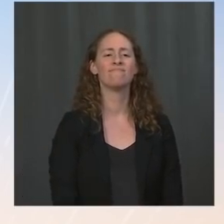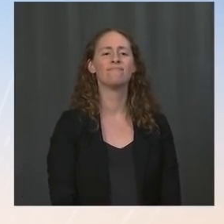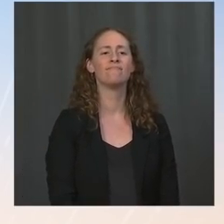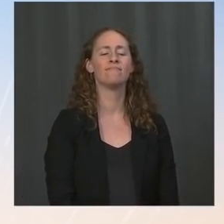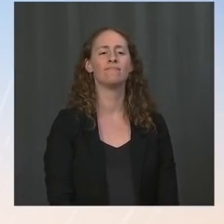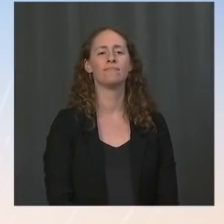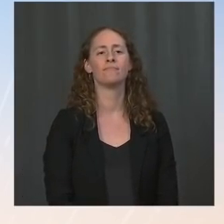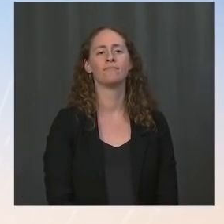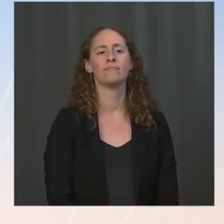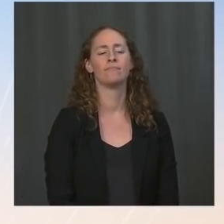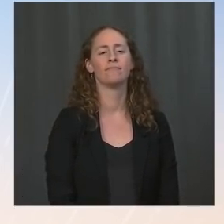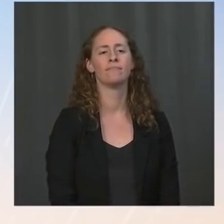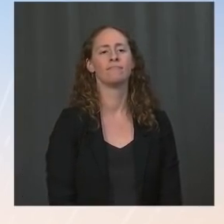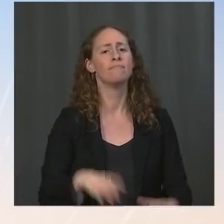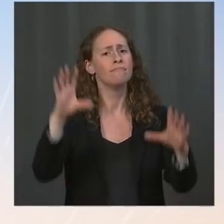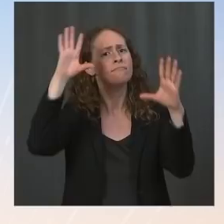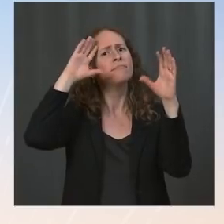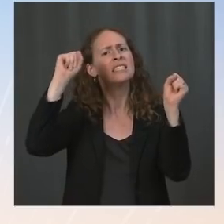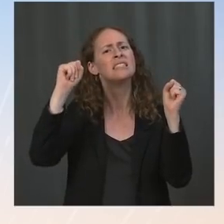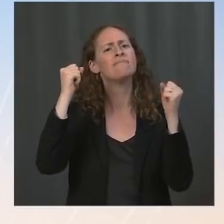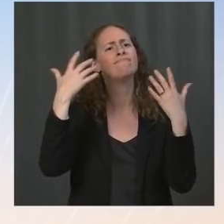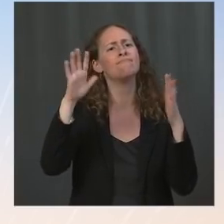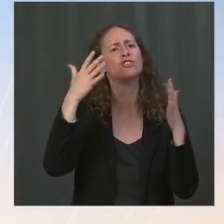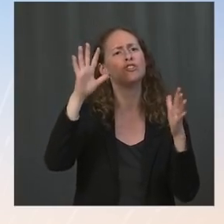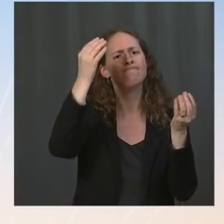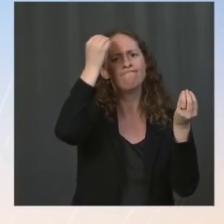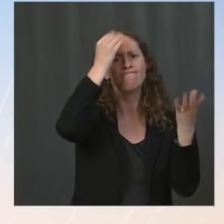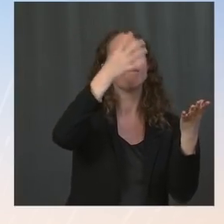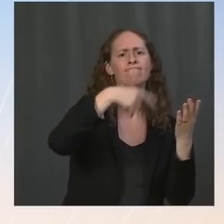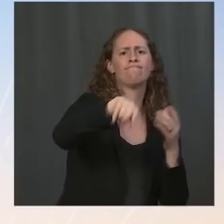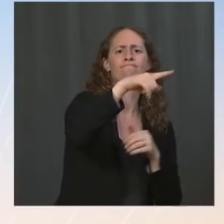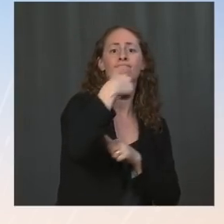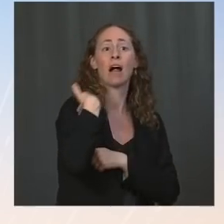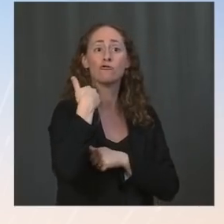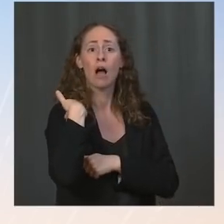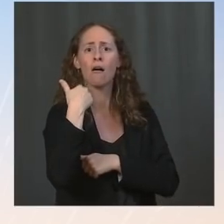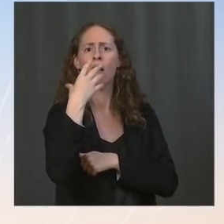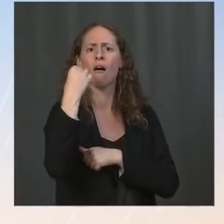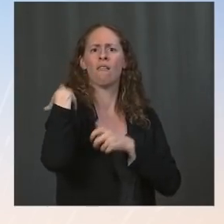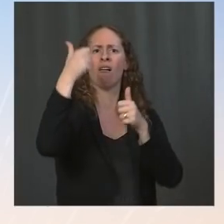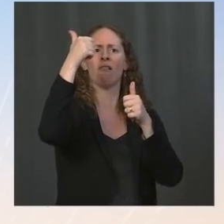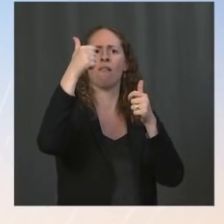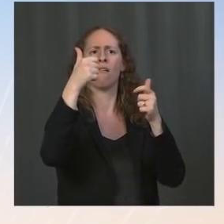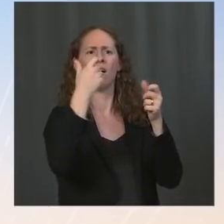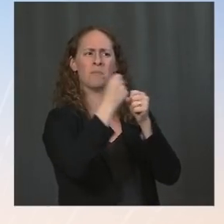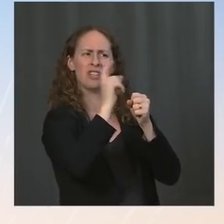and to the commanders on the ground that force protection is of utmost concern. And I know my colleague at DOD